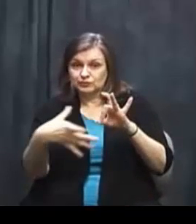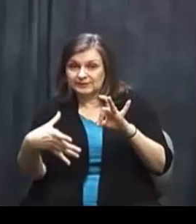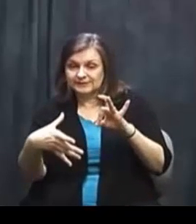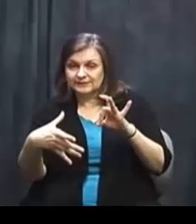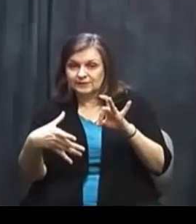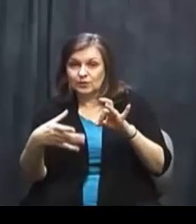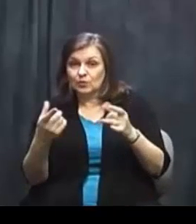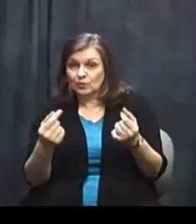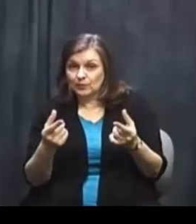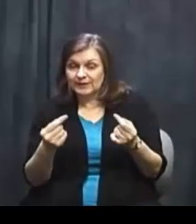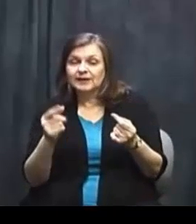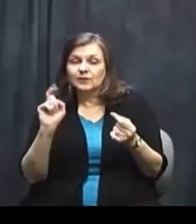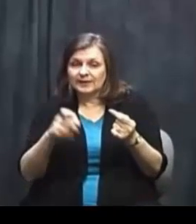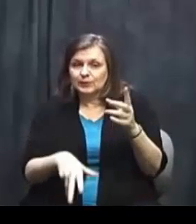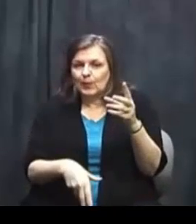so what we need to do